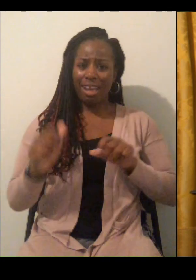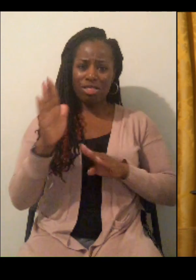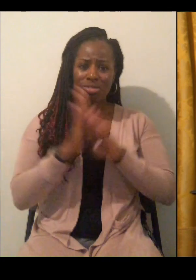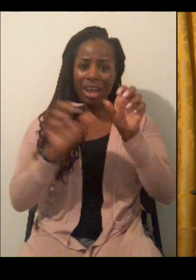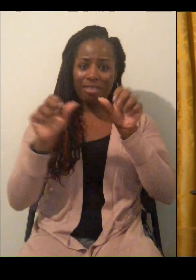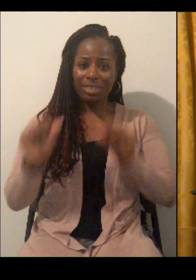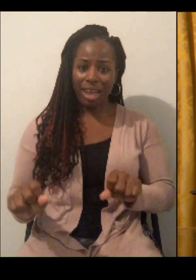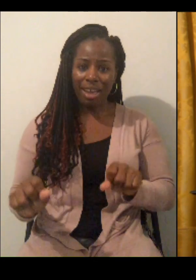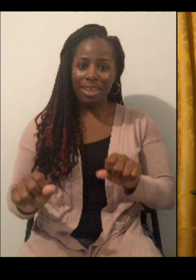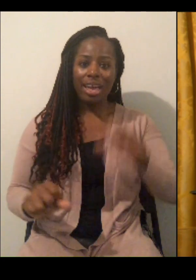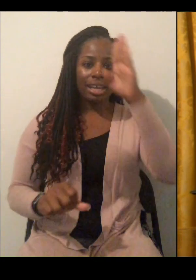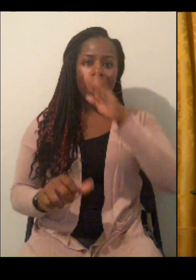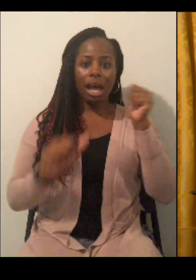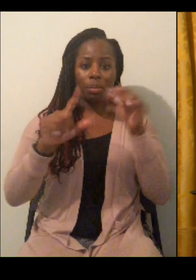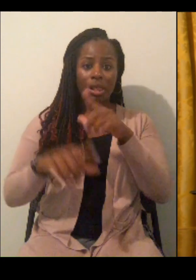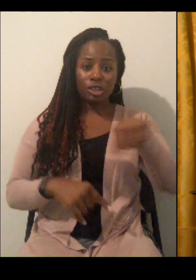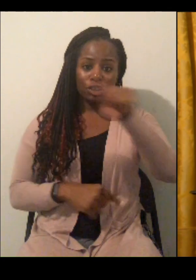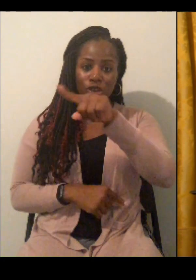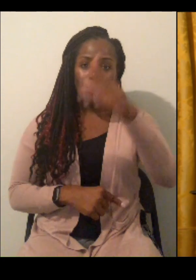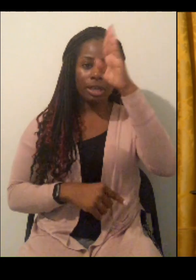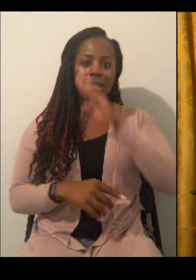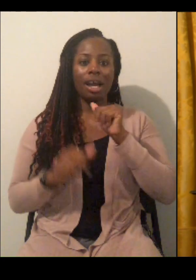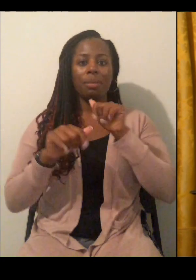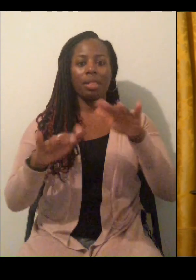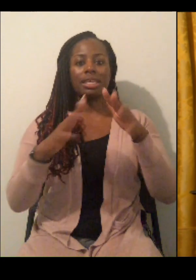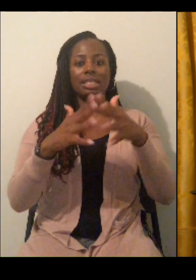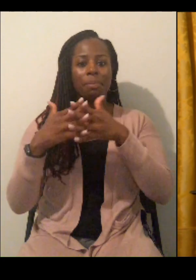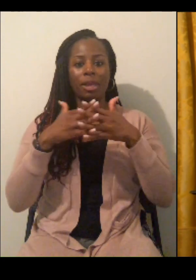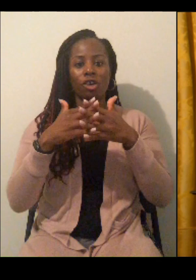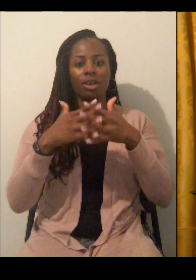bless america thank you